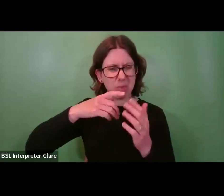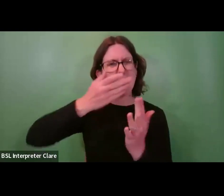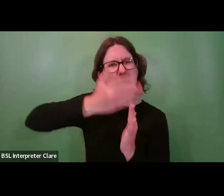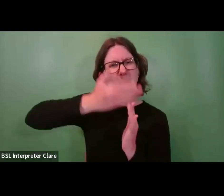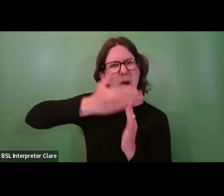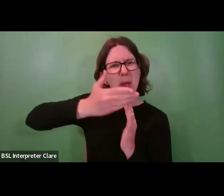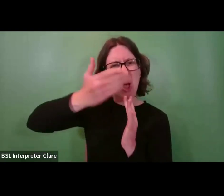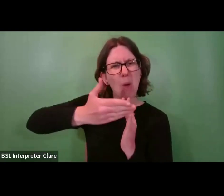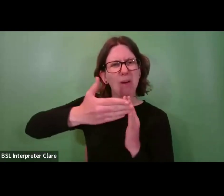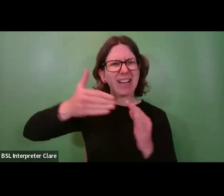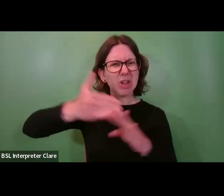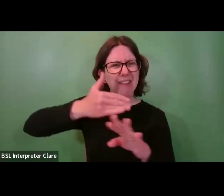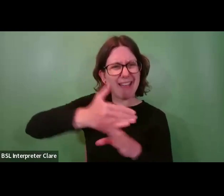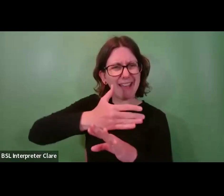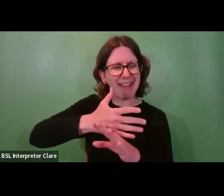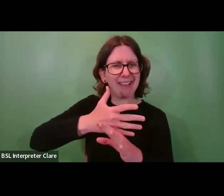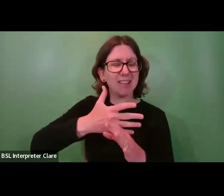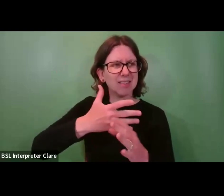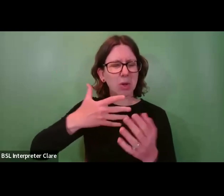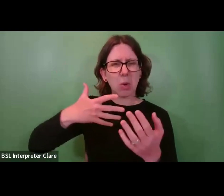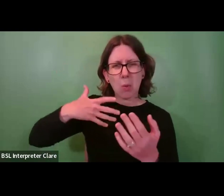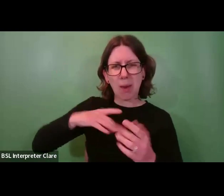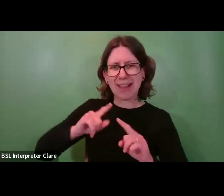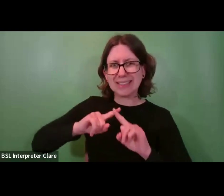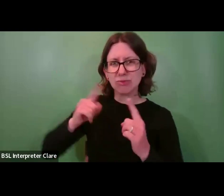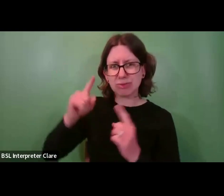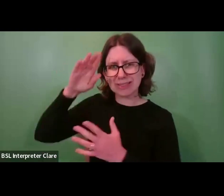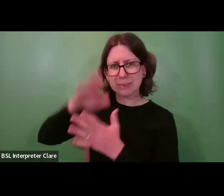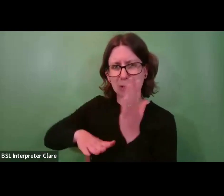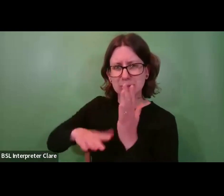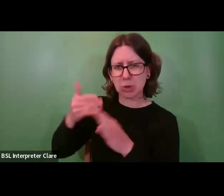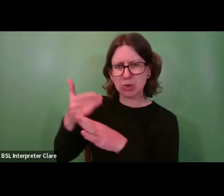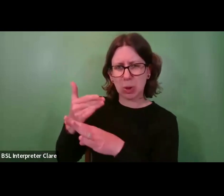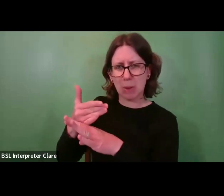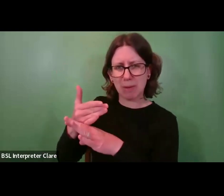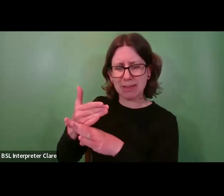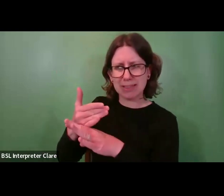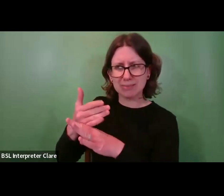jobs that aren't necessarily connected, but as a whole create a week's worth of work.